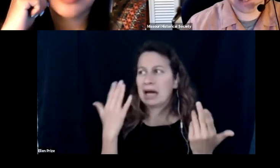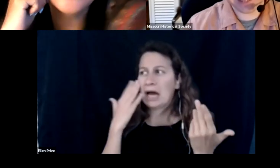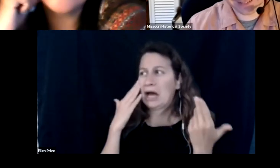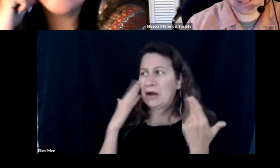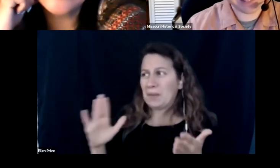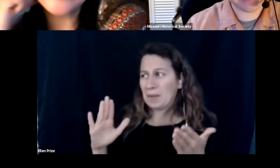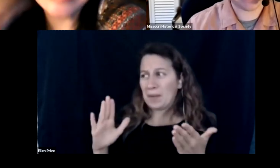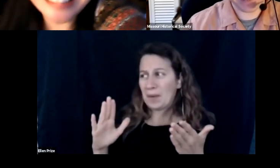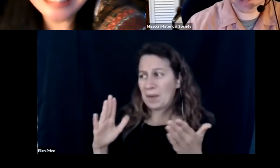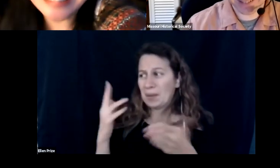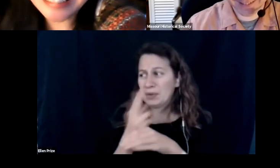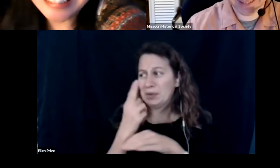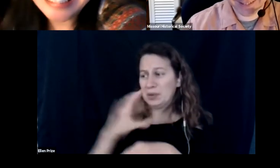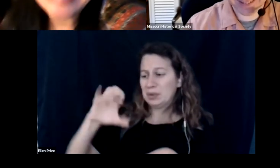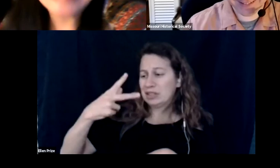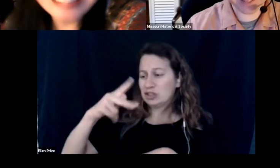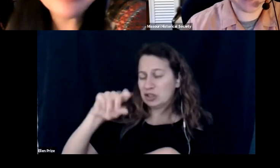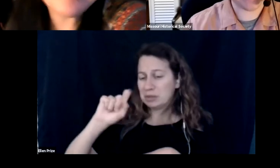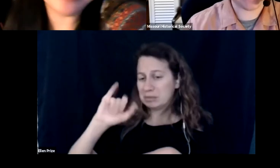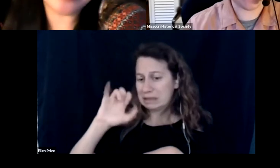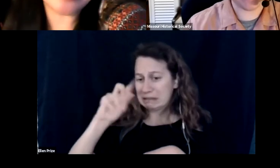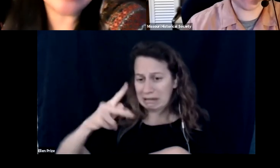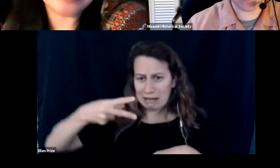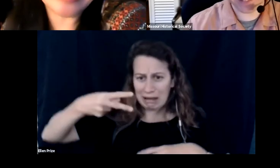this year and just go to Oh, yeah, that'd be fine. Okay.